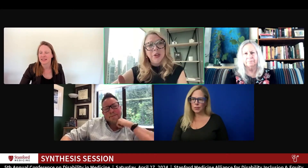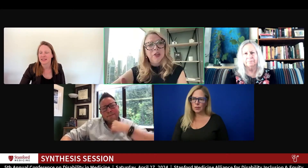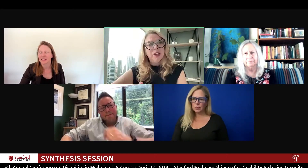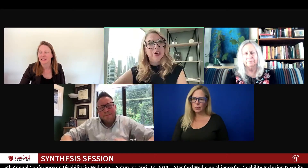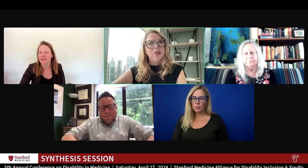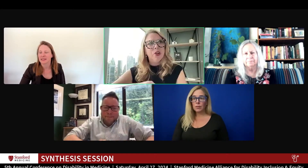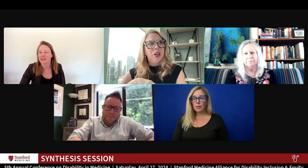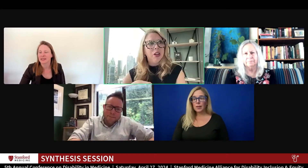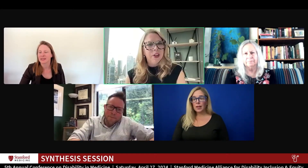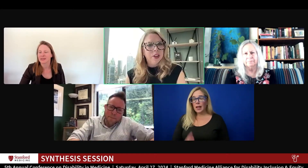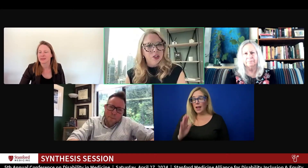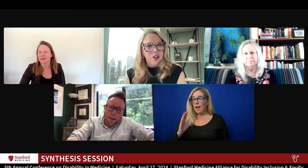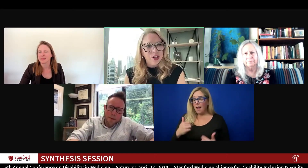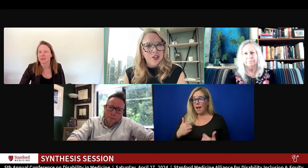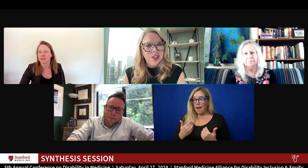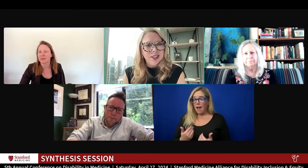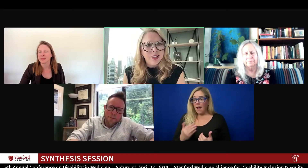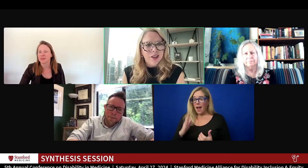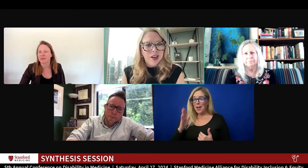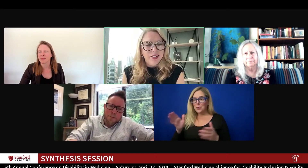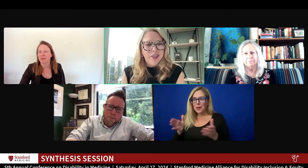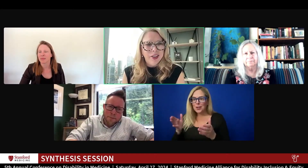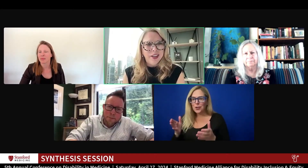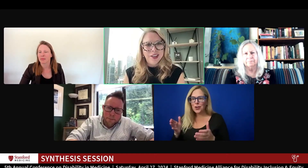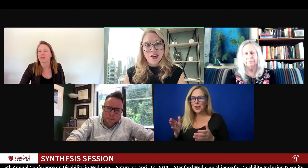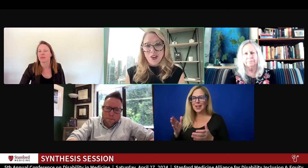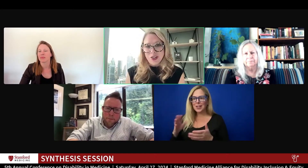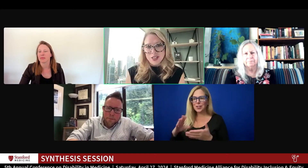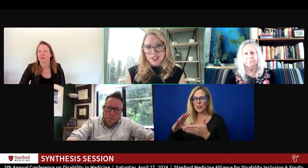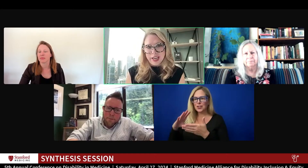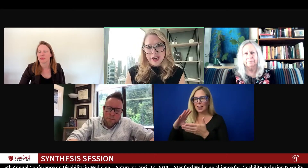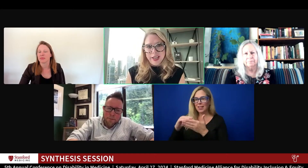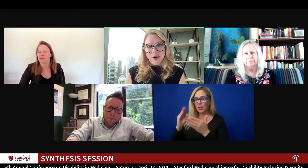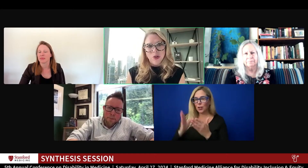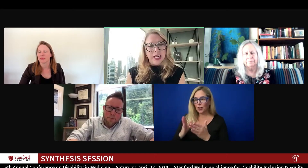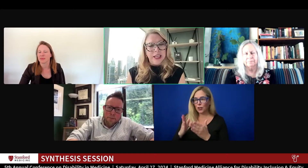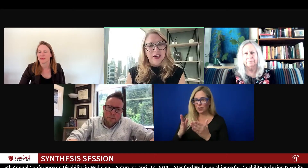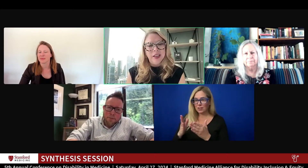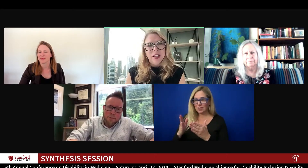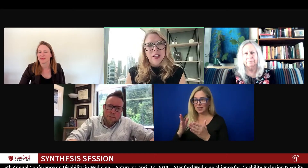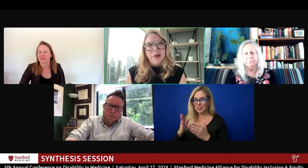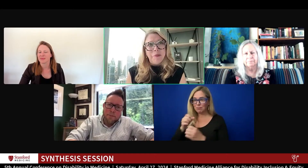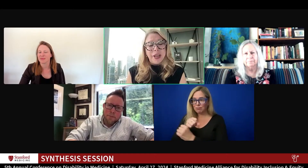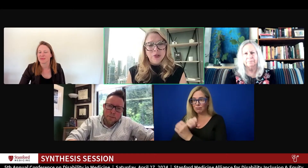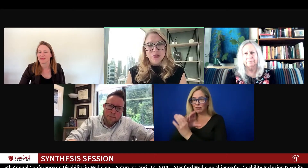Lisa Meeks: I would encourage all of the learners on the call today or any medical